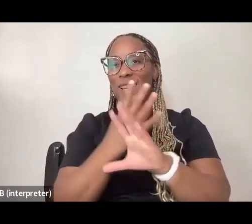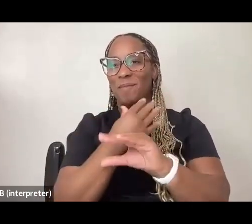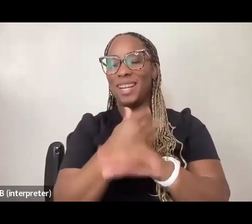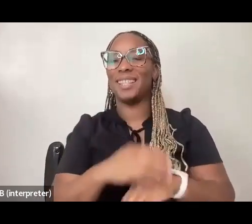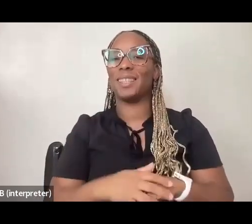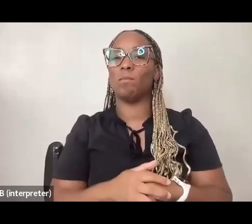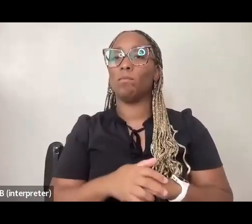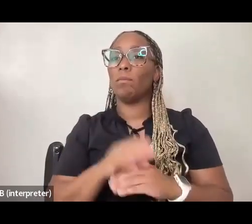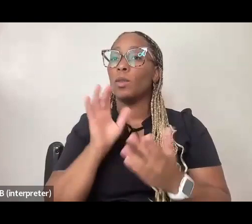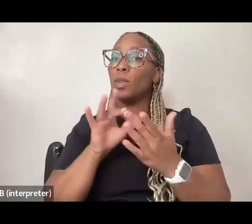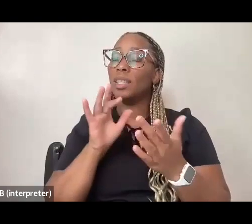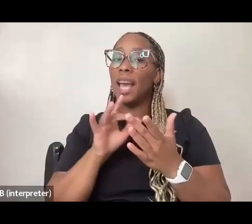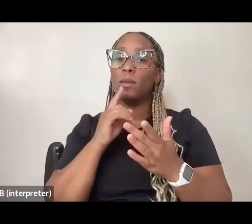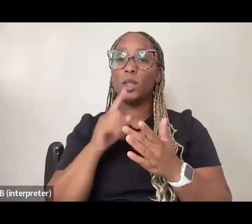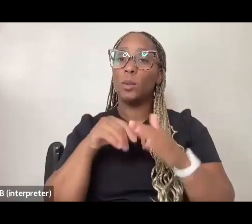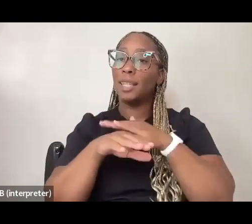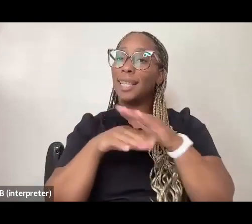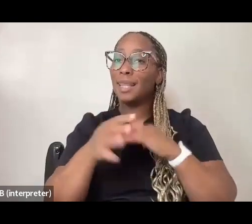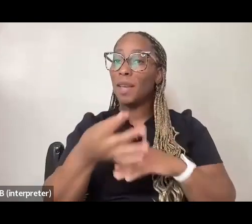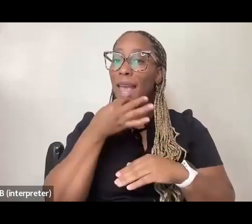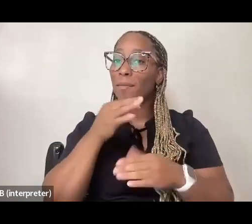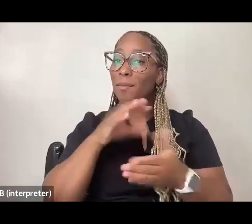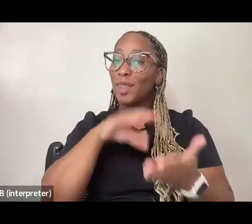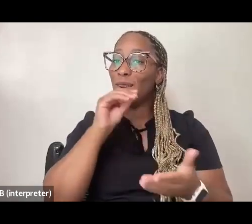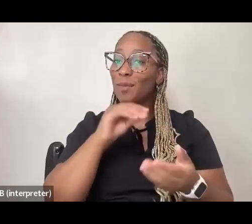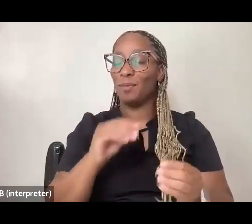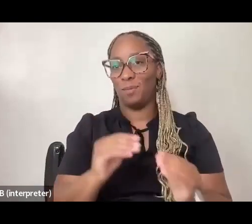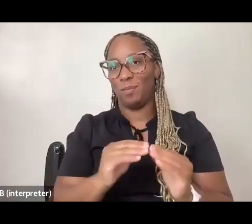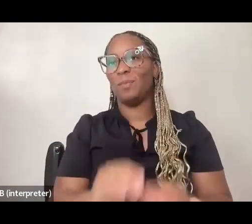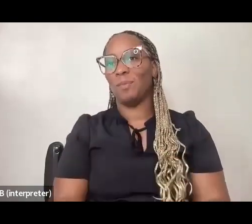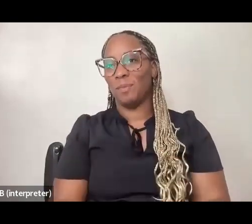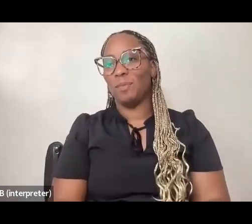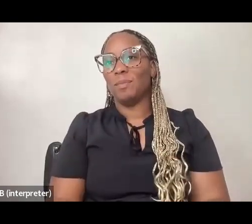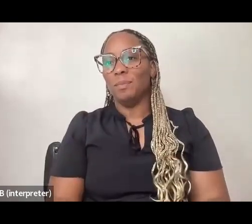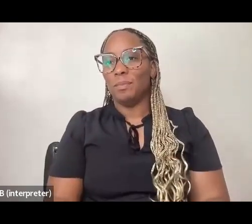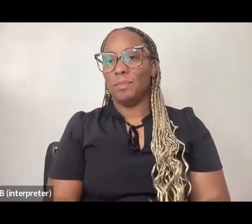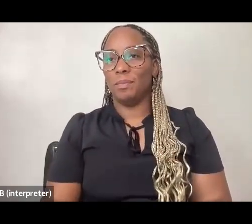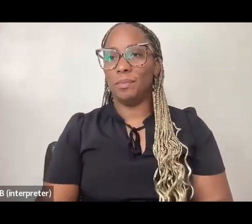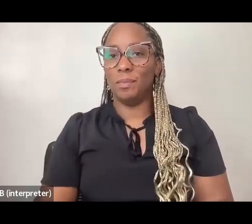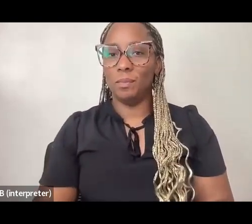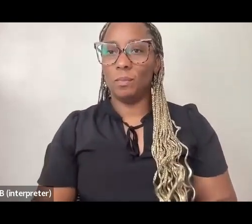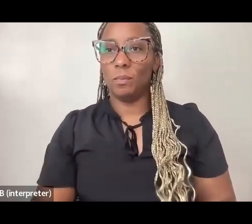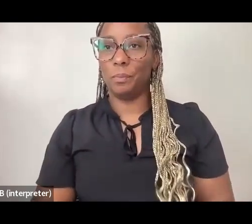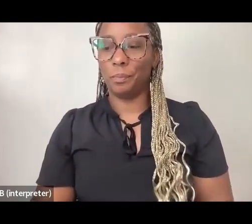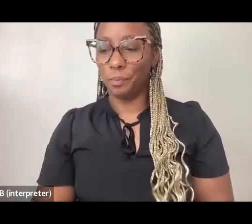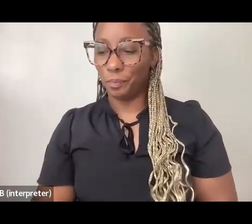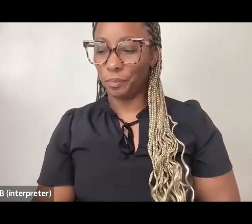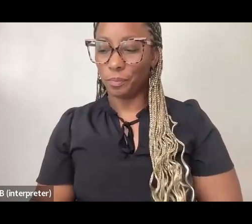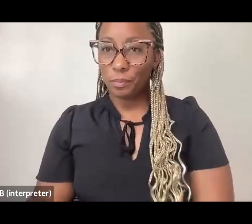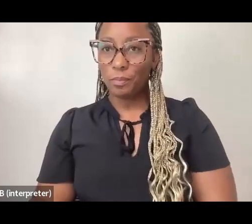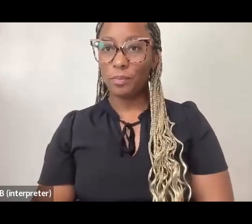resource officer to learn more. >> Thank you to Eudora for that